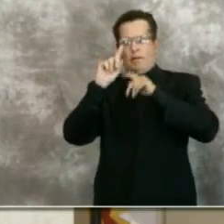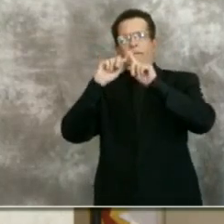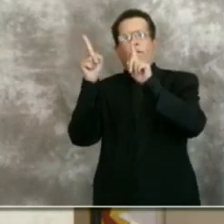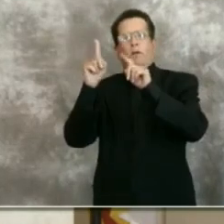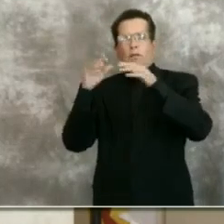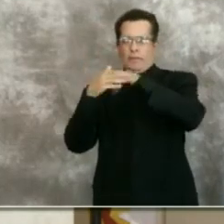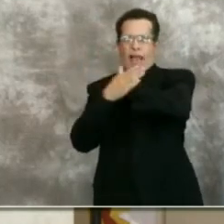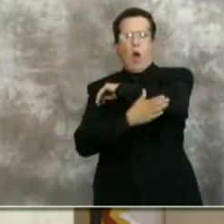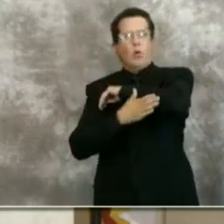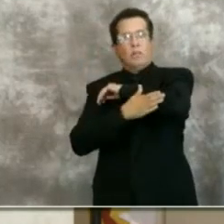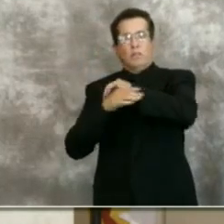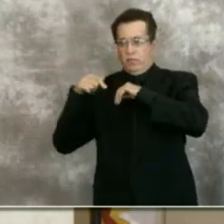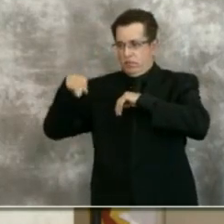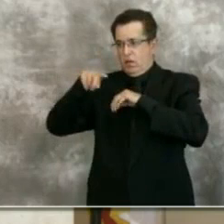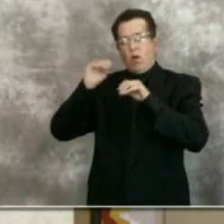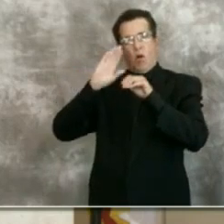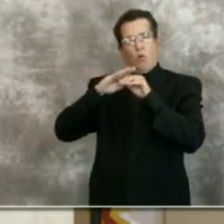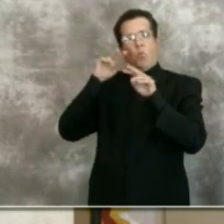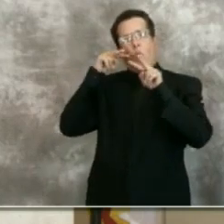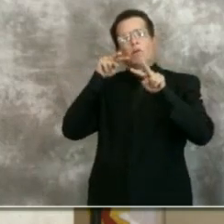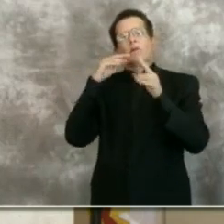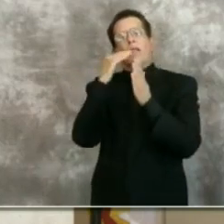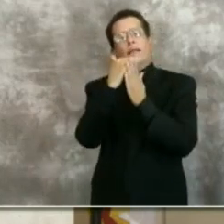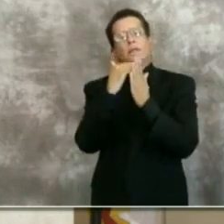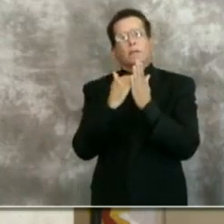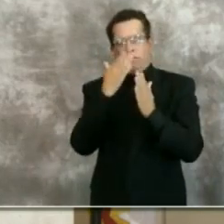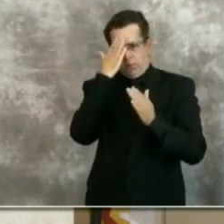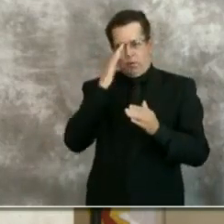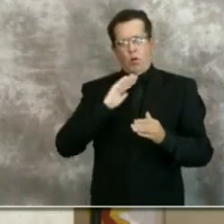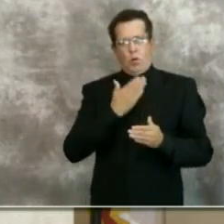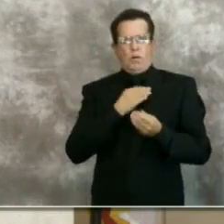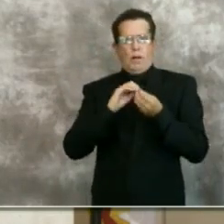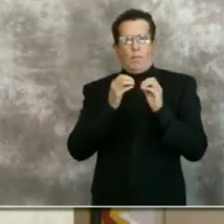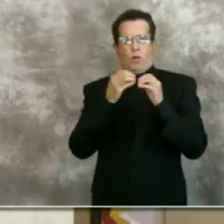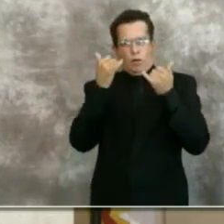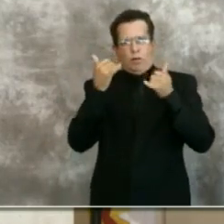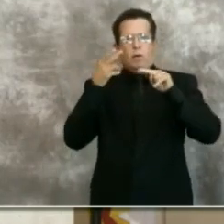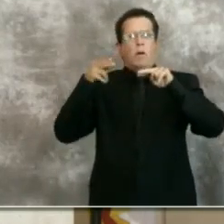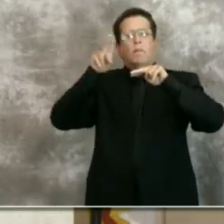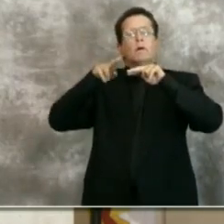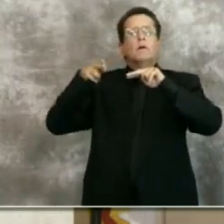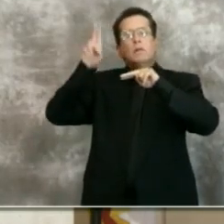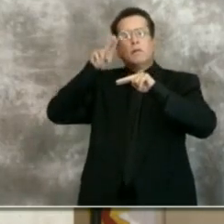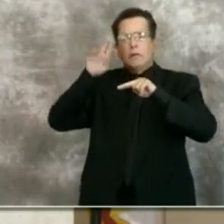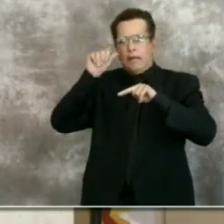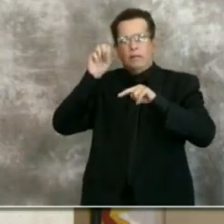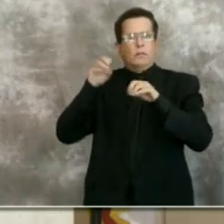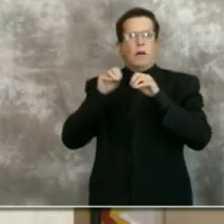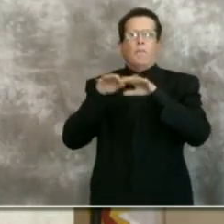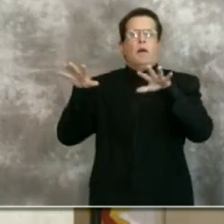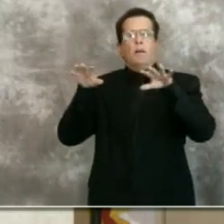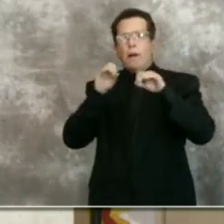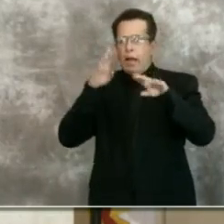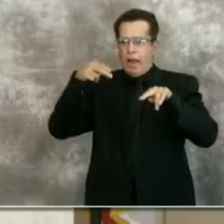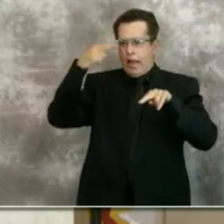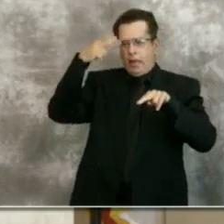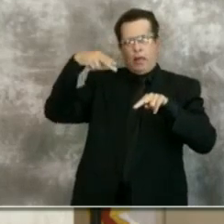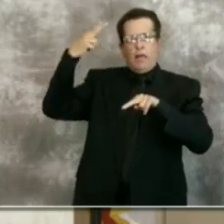SITUATION HERE LET'S LISTEN IN. 31 OTHER COUNTIES ACROSS THE STATE. WE GOT THERE